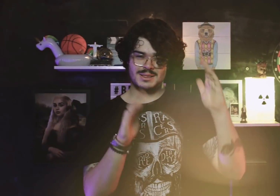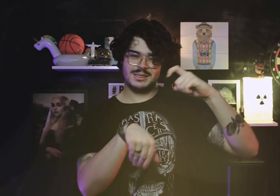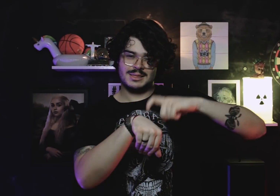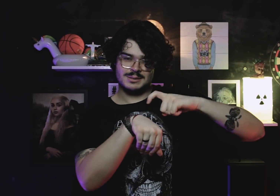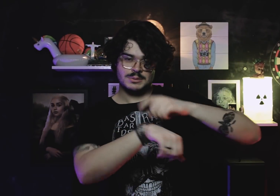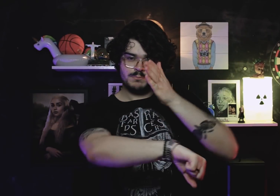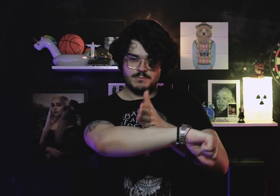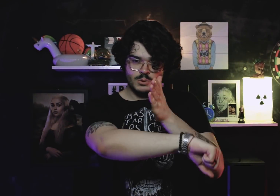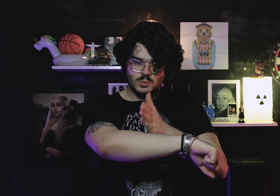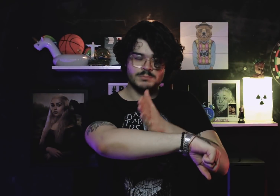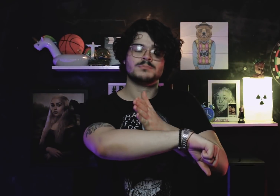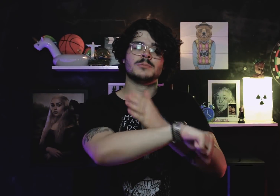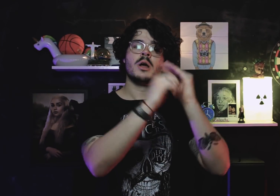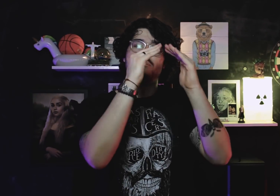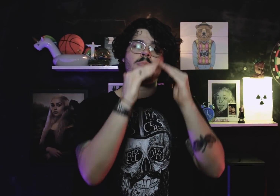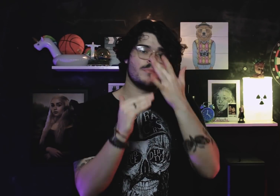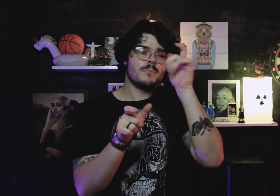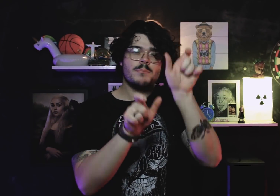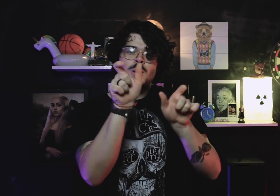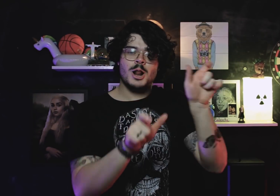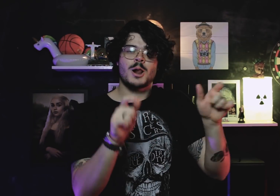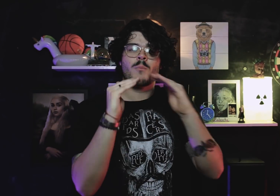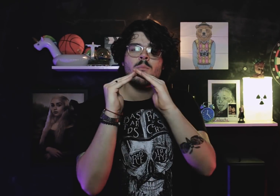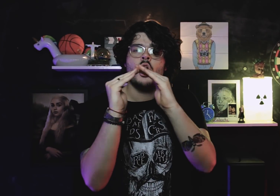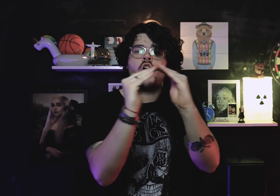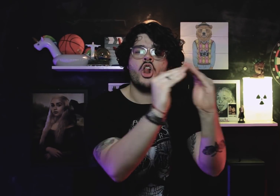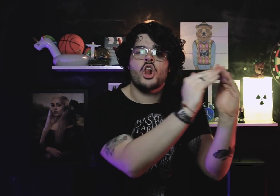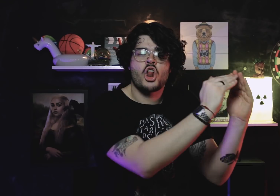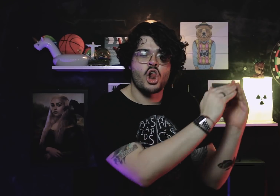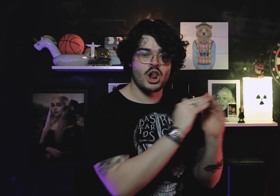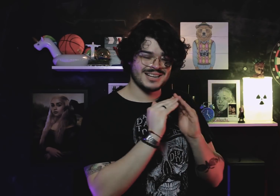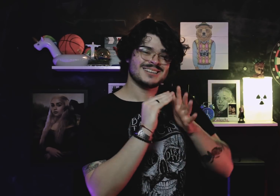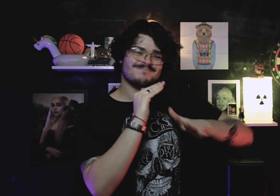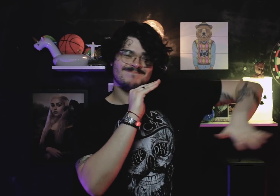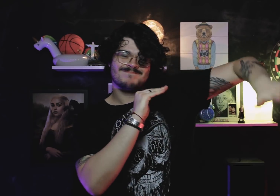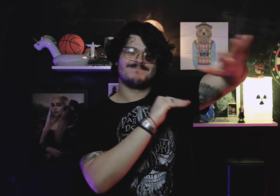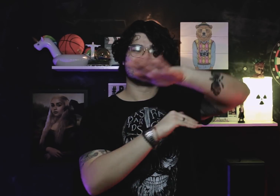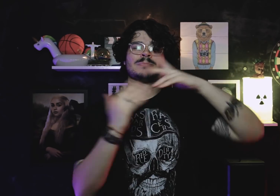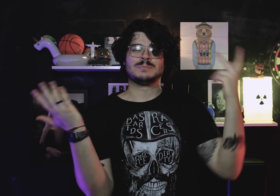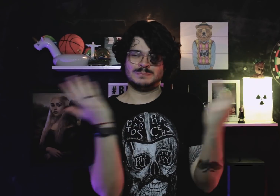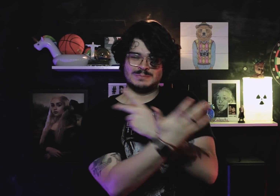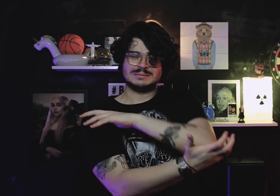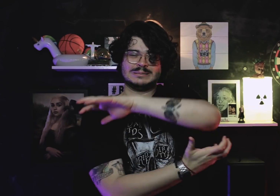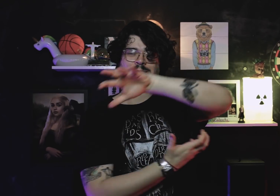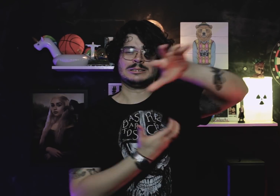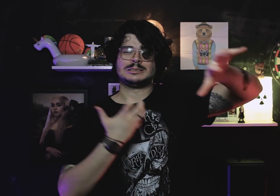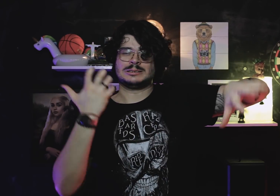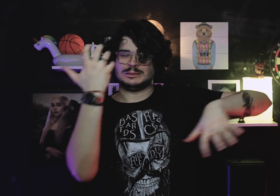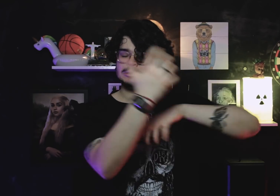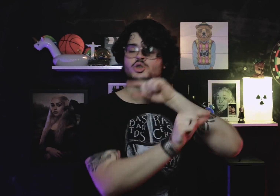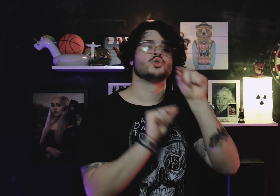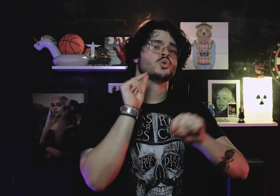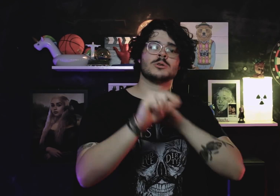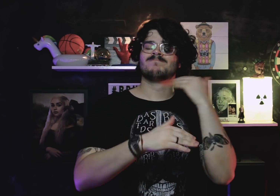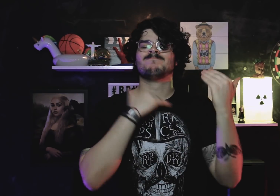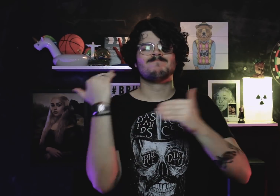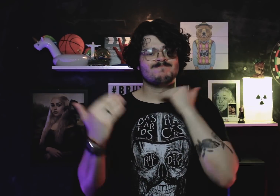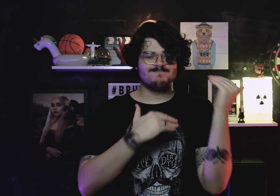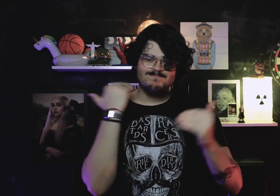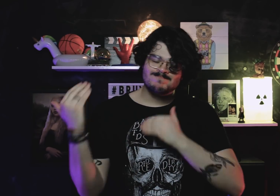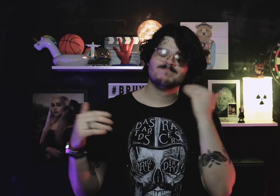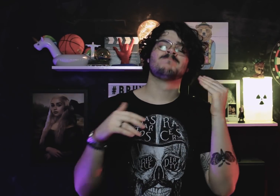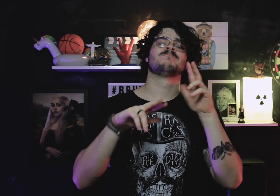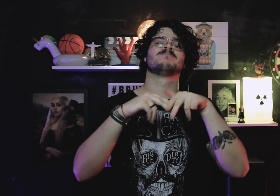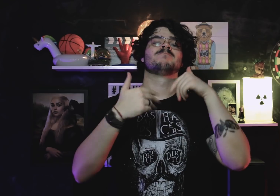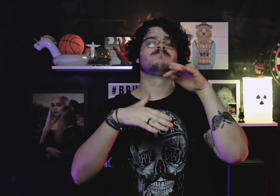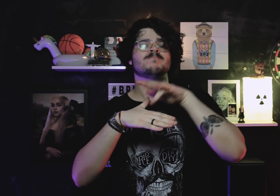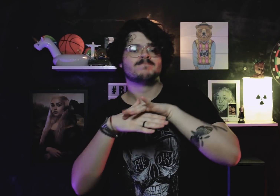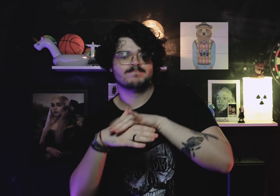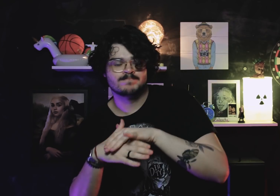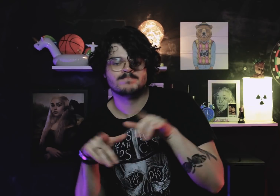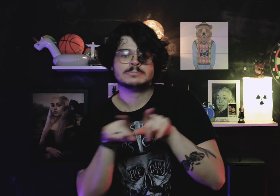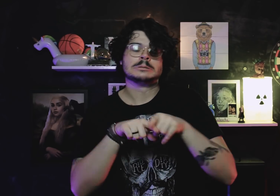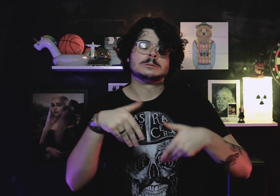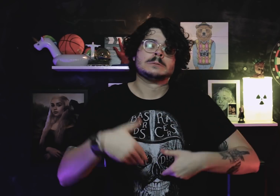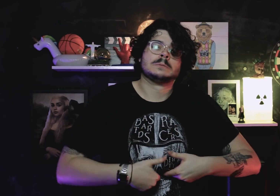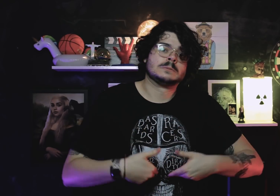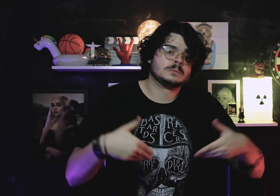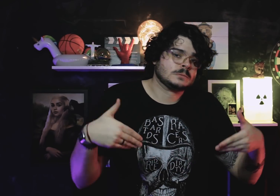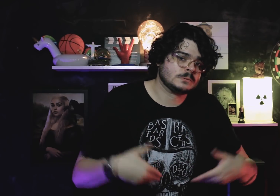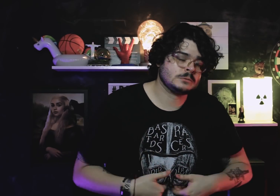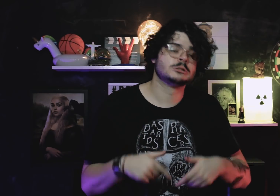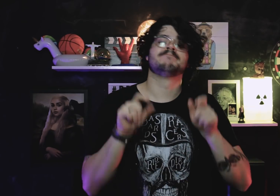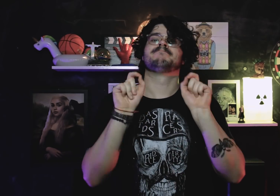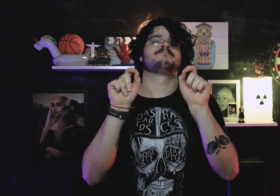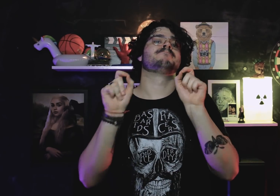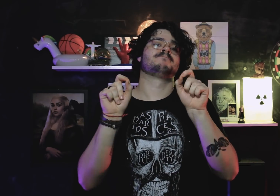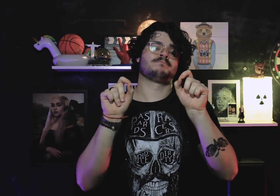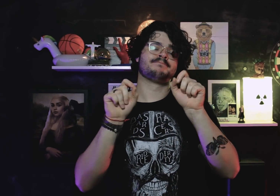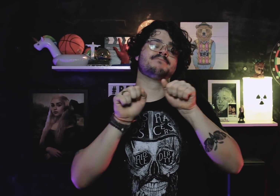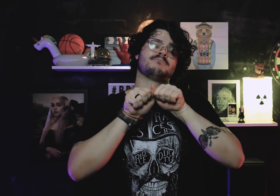During the Middle Ages, villagers died of hunger and disease, as